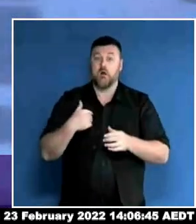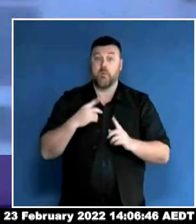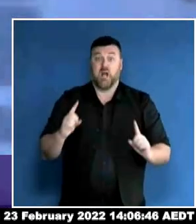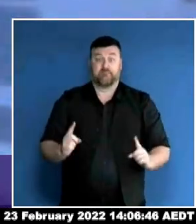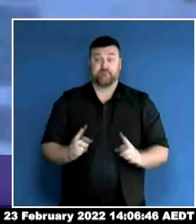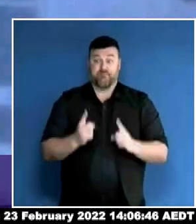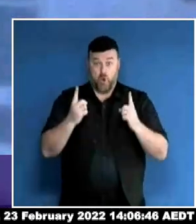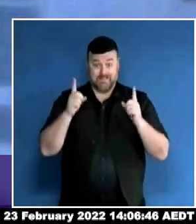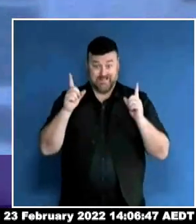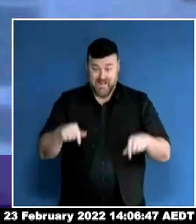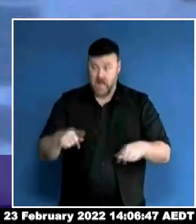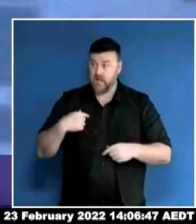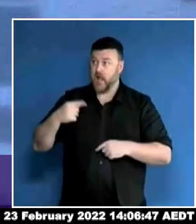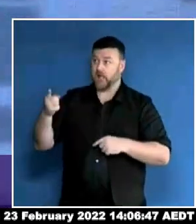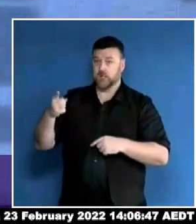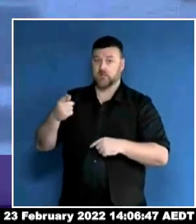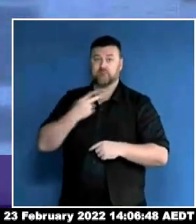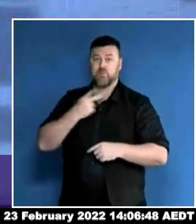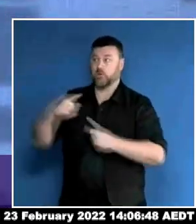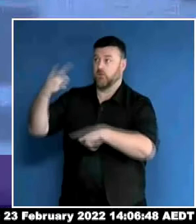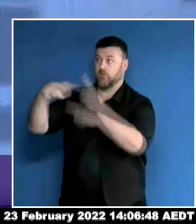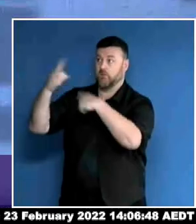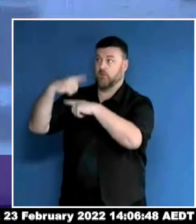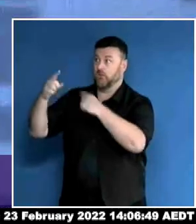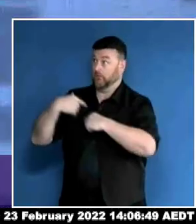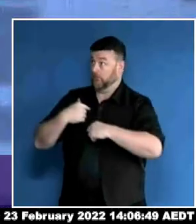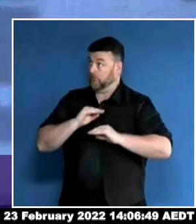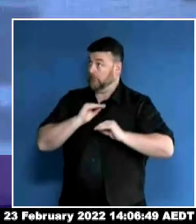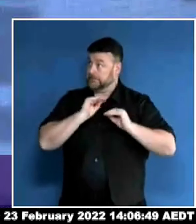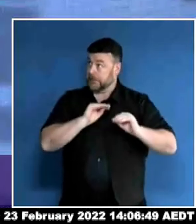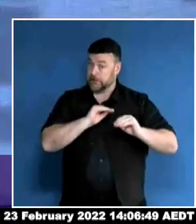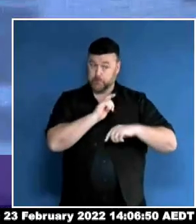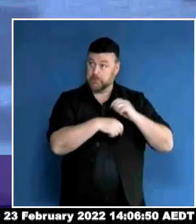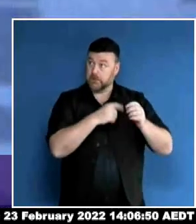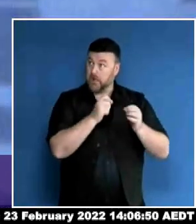participants to be baristas and report the hours to the National Operations Manager.